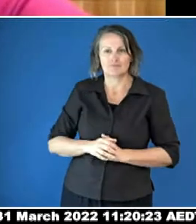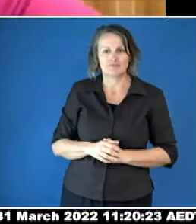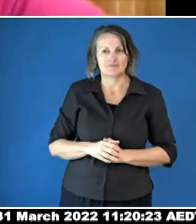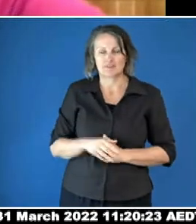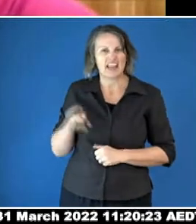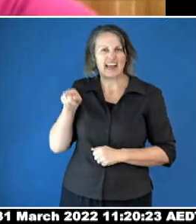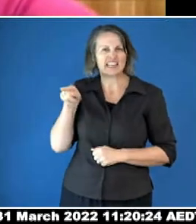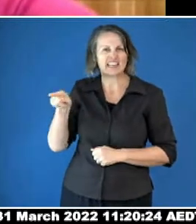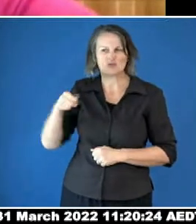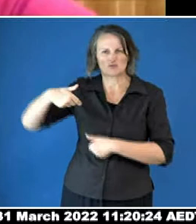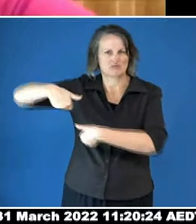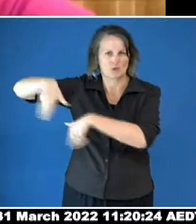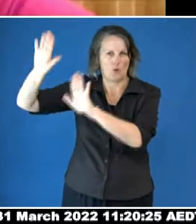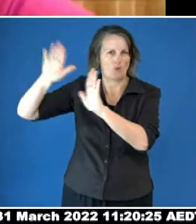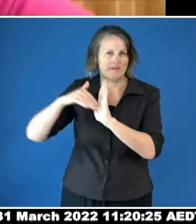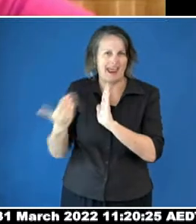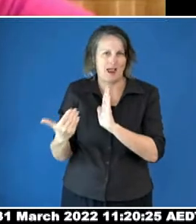of being in the town or having to run into him?